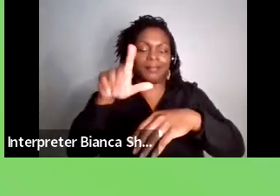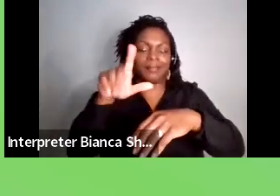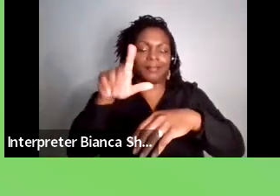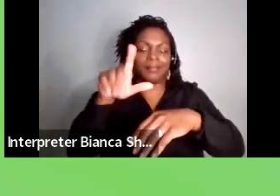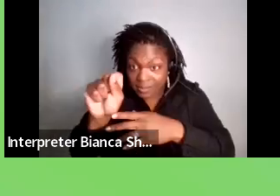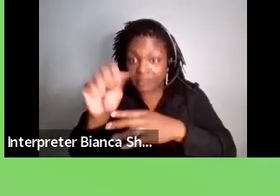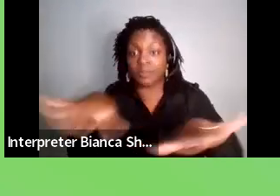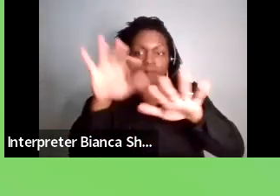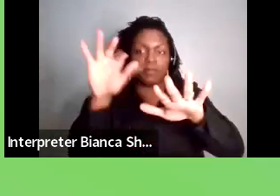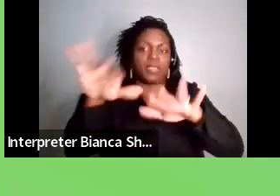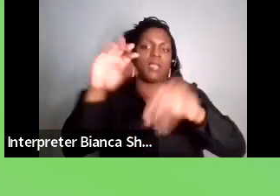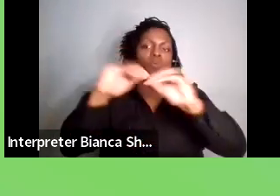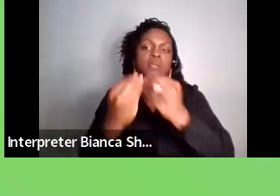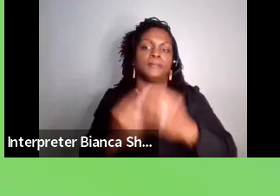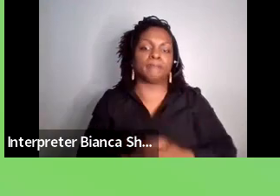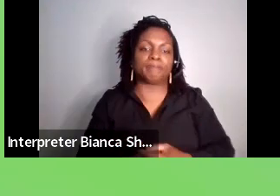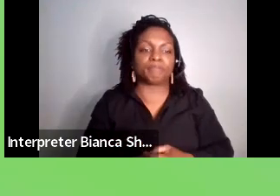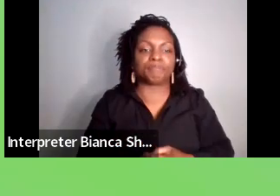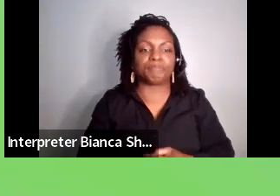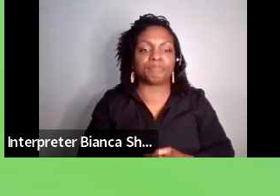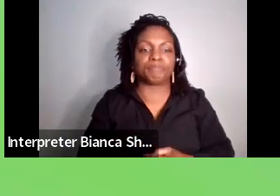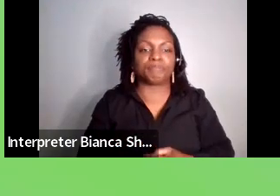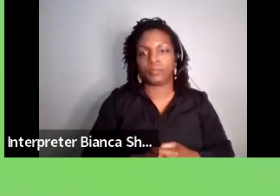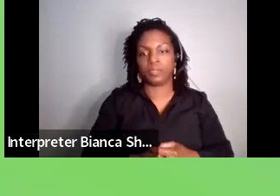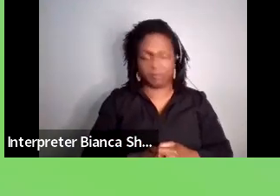So, Nicole, if you kind of cover some of those I know there's a lot of them.